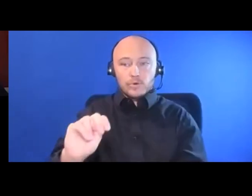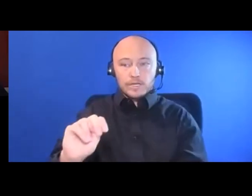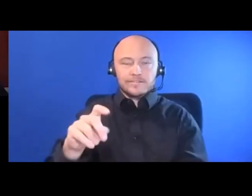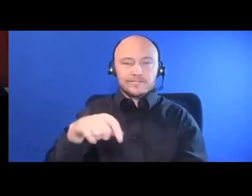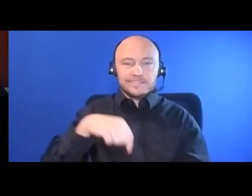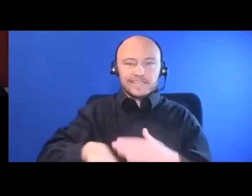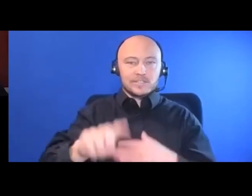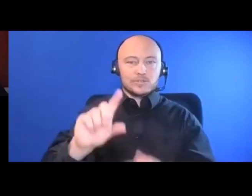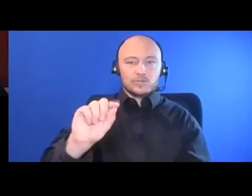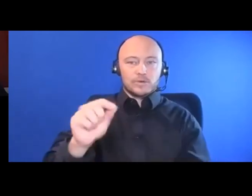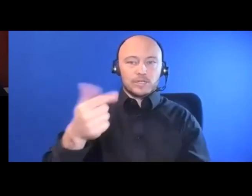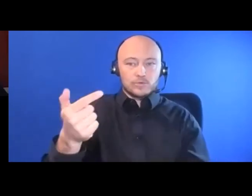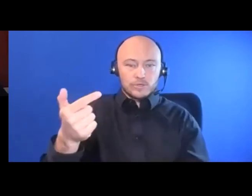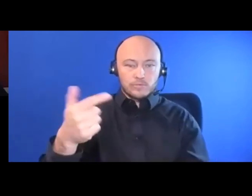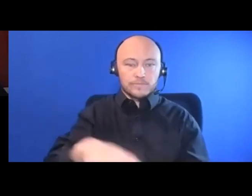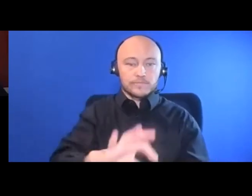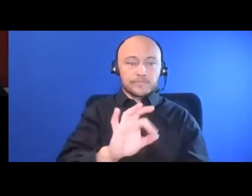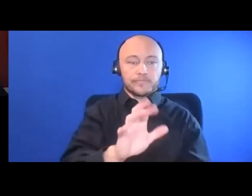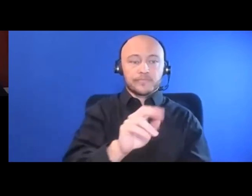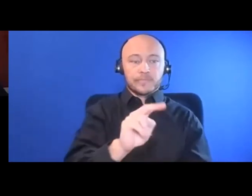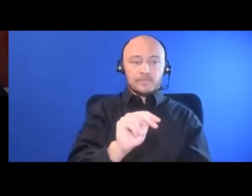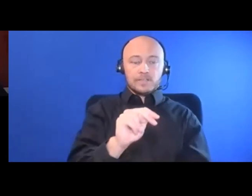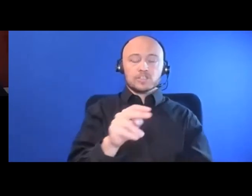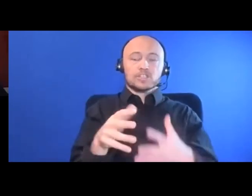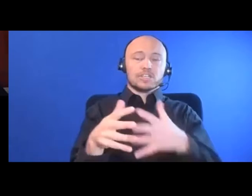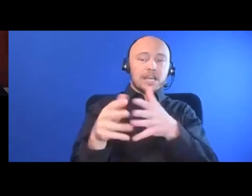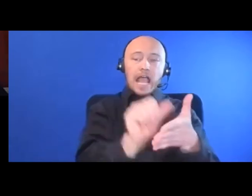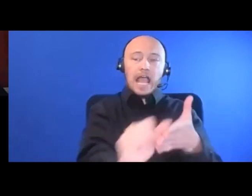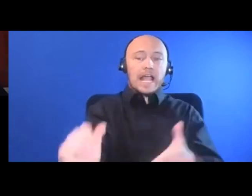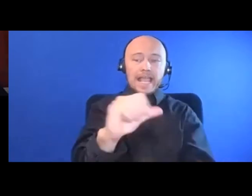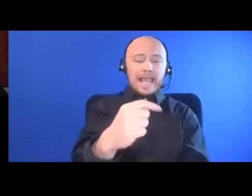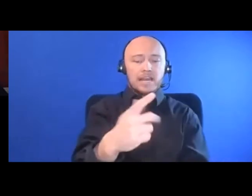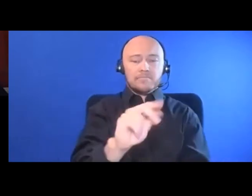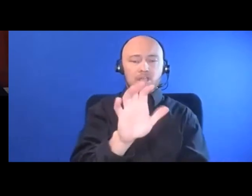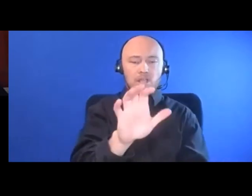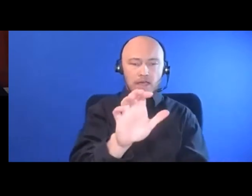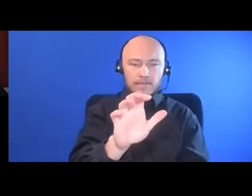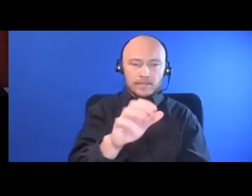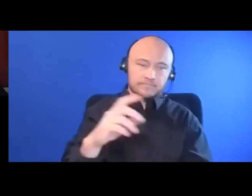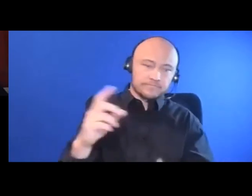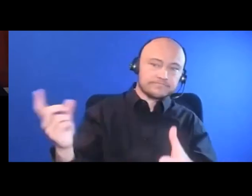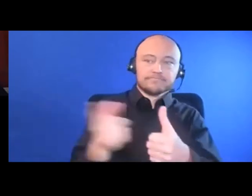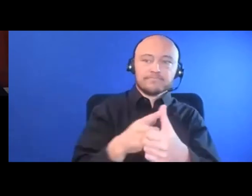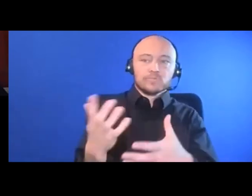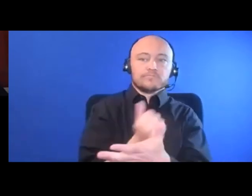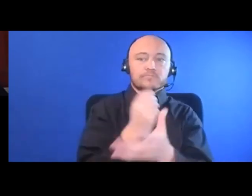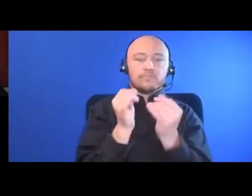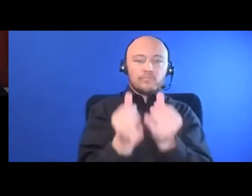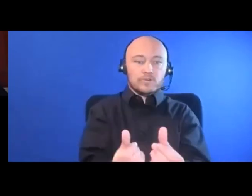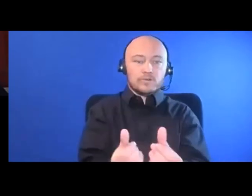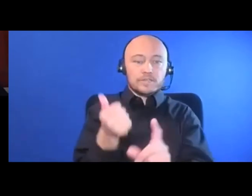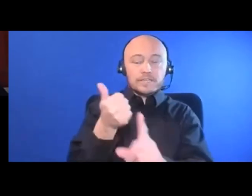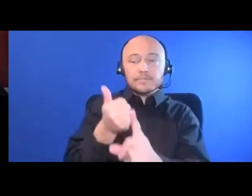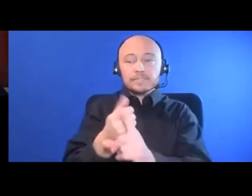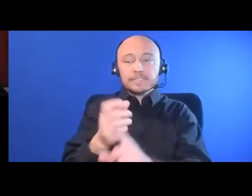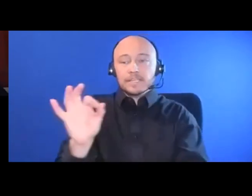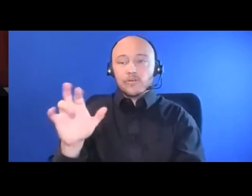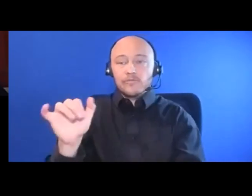His fiction debut "Academy Gothic" won the Nilsen Prize for first novel. He's the fiction editor for "Monkey Bicycle"